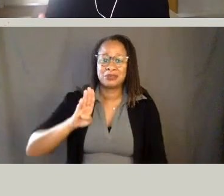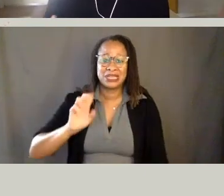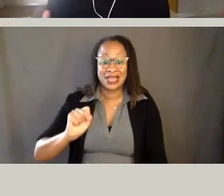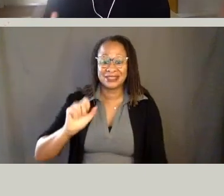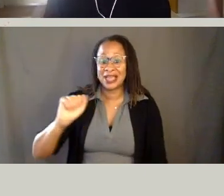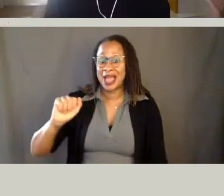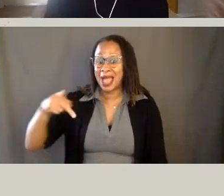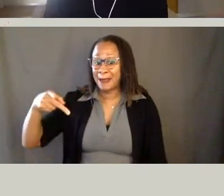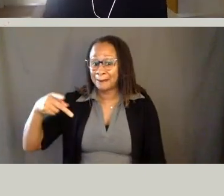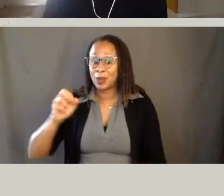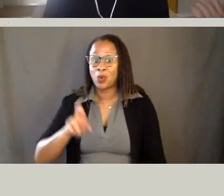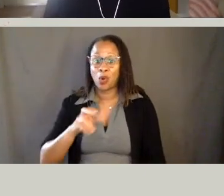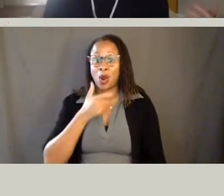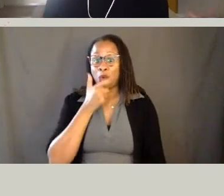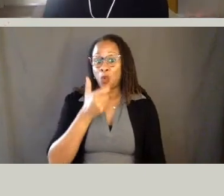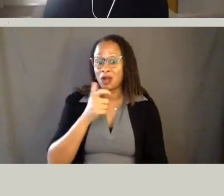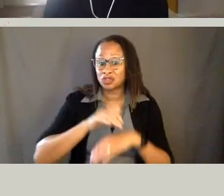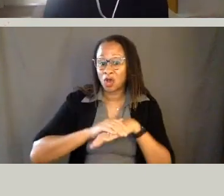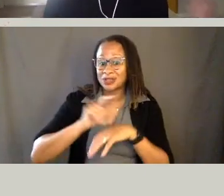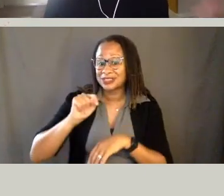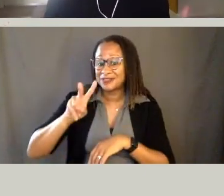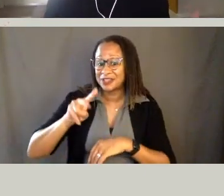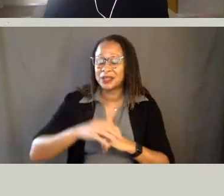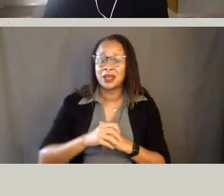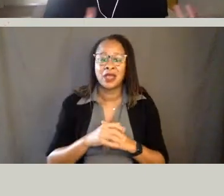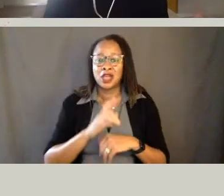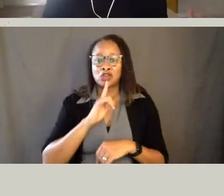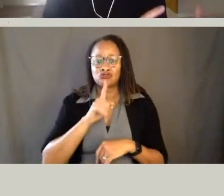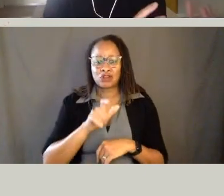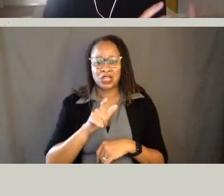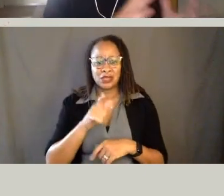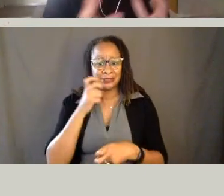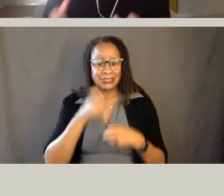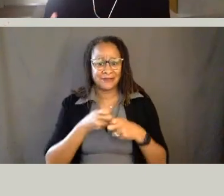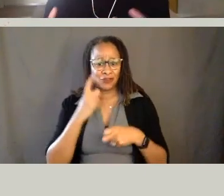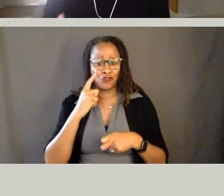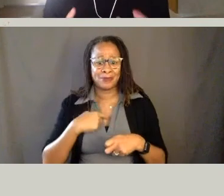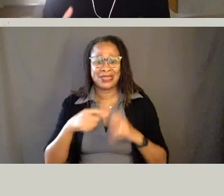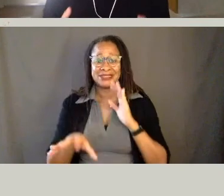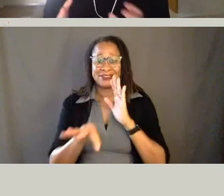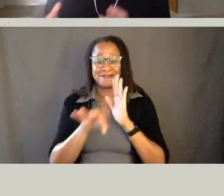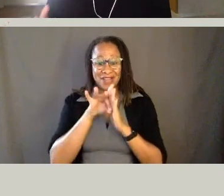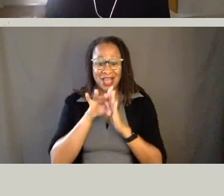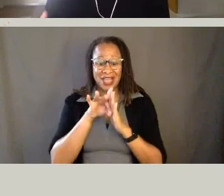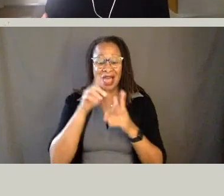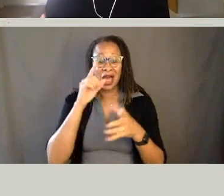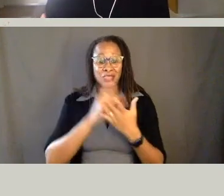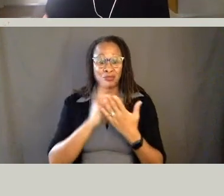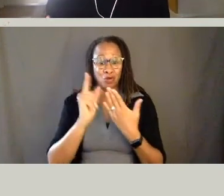or watching PBS on, on a television, it was really hard for me to find the programs that I wanted to watch.